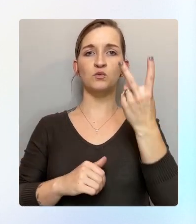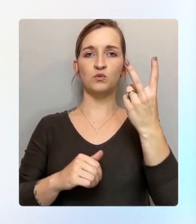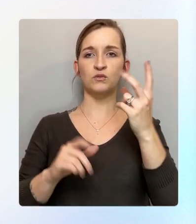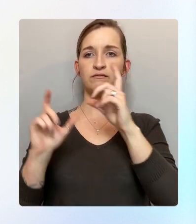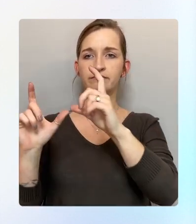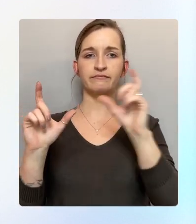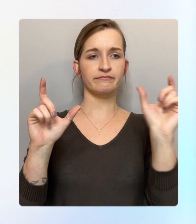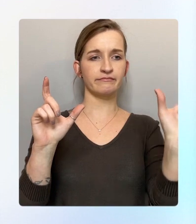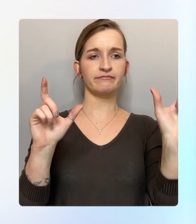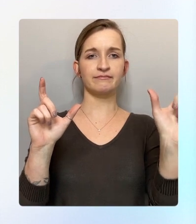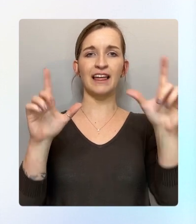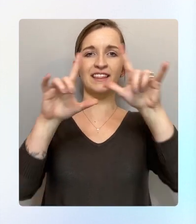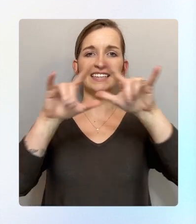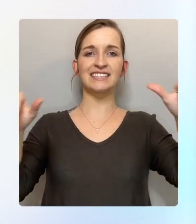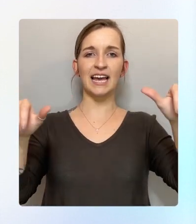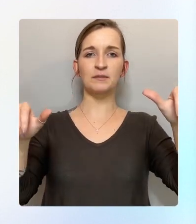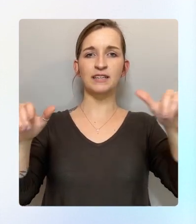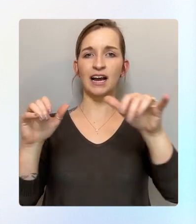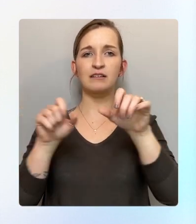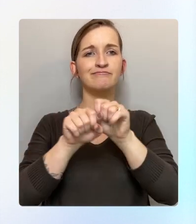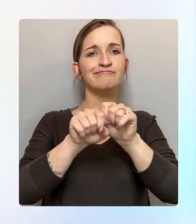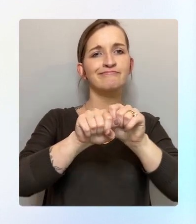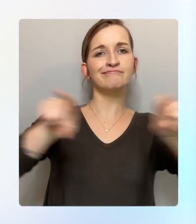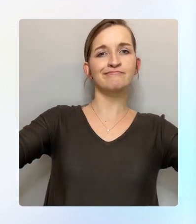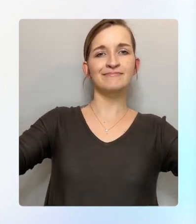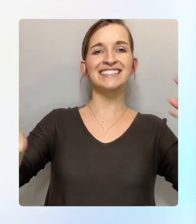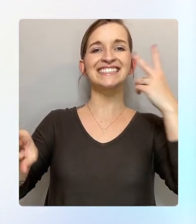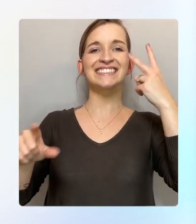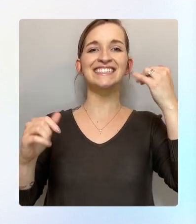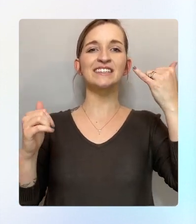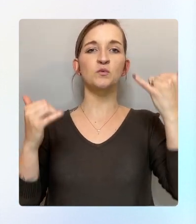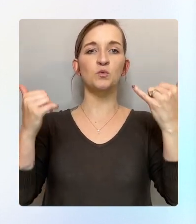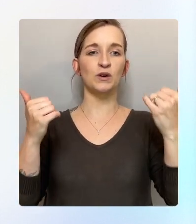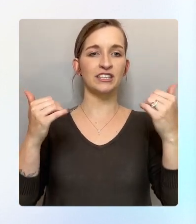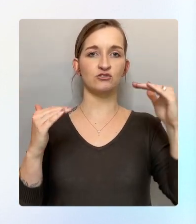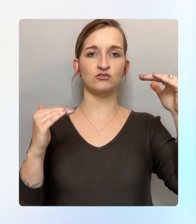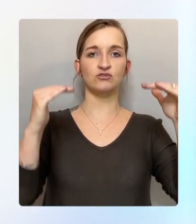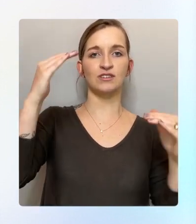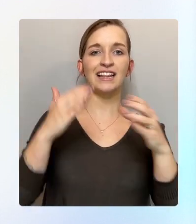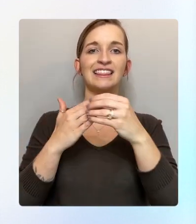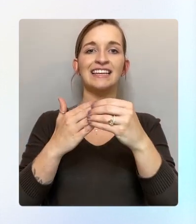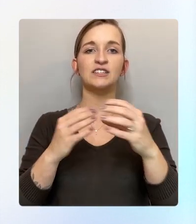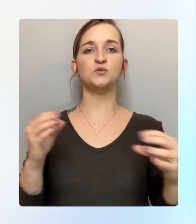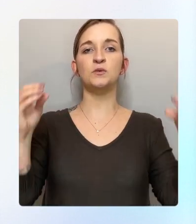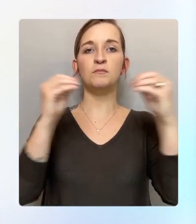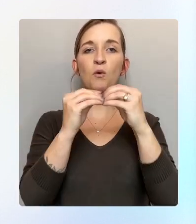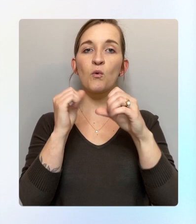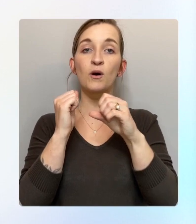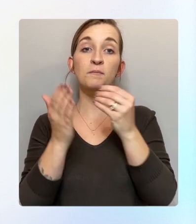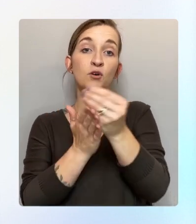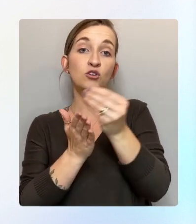and see which leads to more purchases and revenue. And soon, you'll be able to test a lot more,